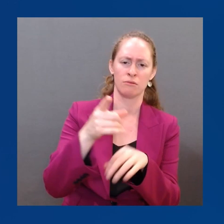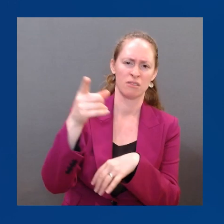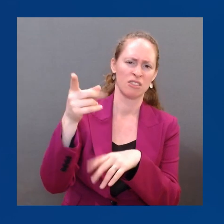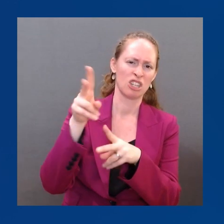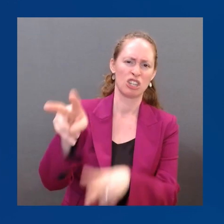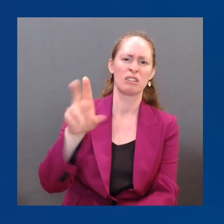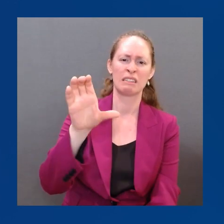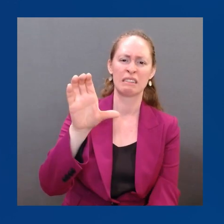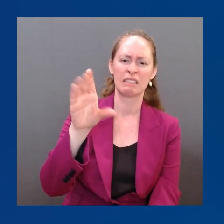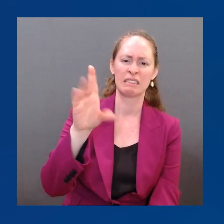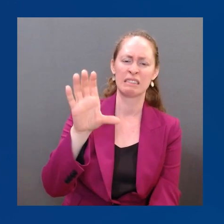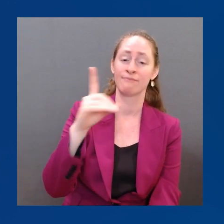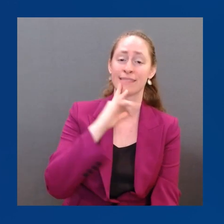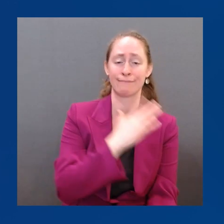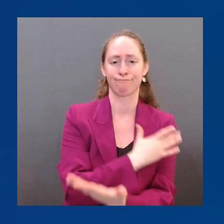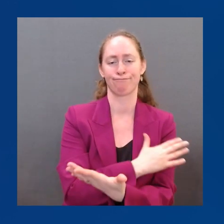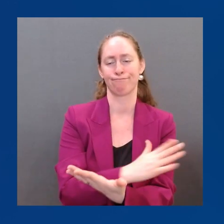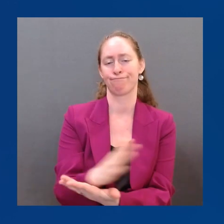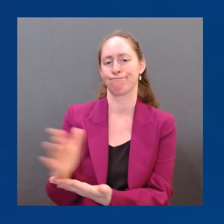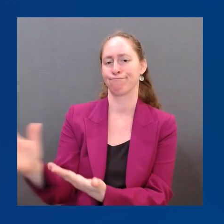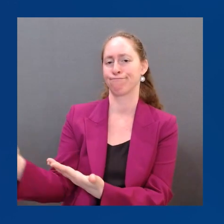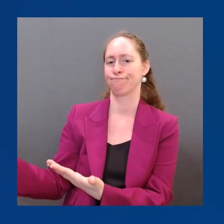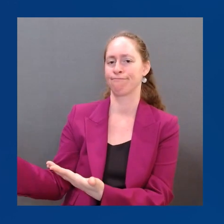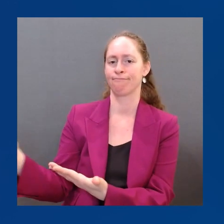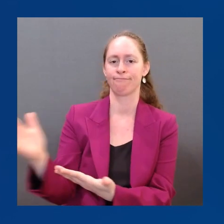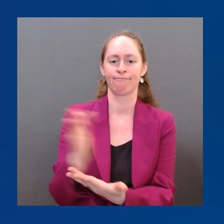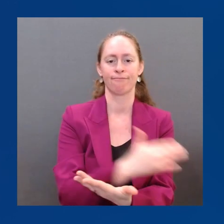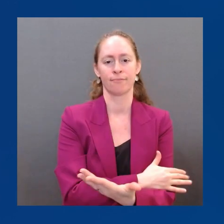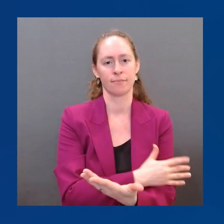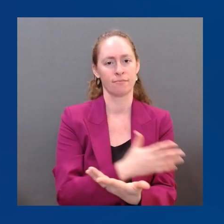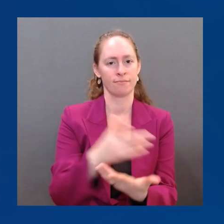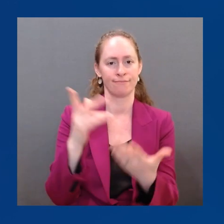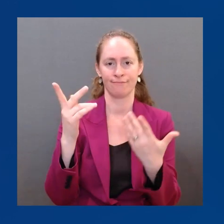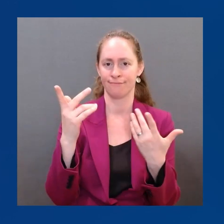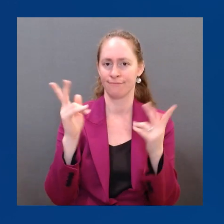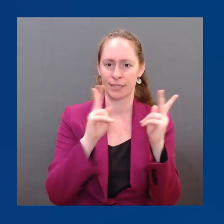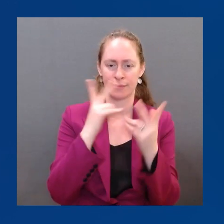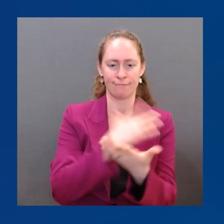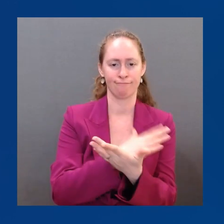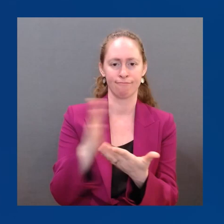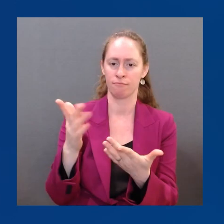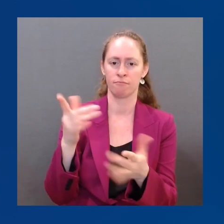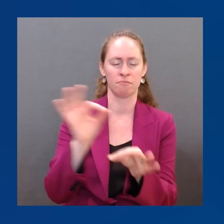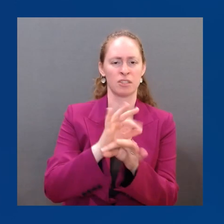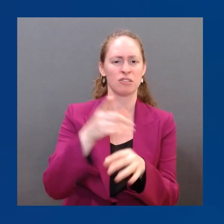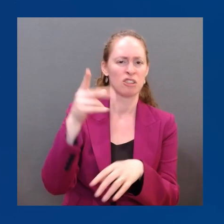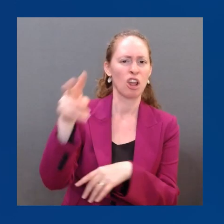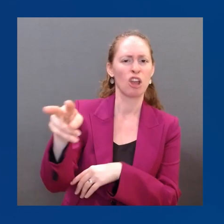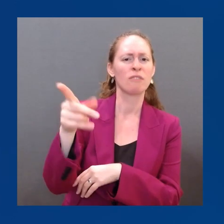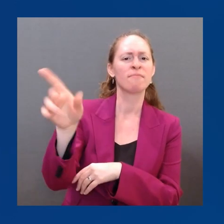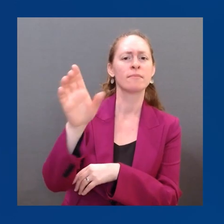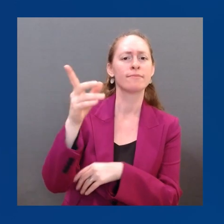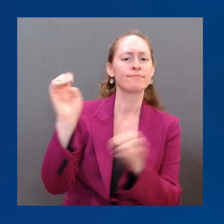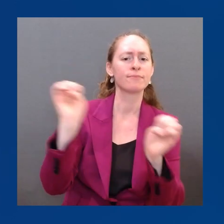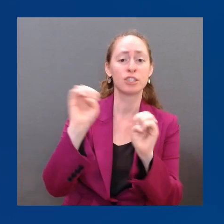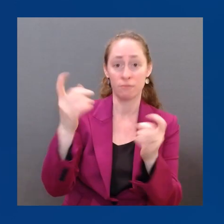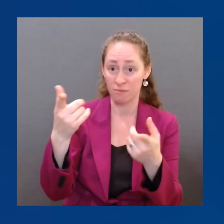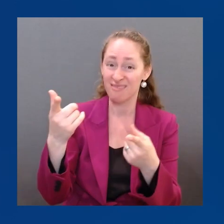we've got to follow the EUA. You should be relatively permissive about this. You should not get excessively restricted. We have plenty of supply right now.